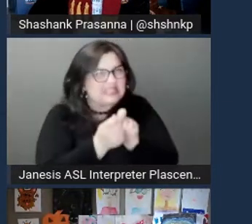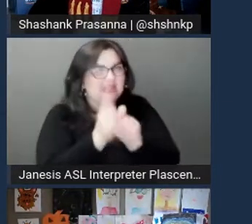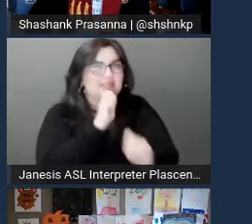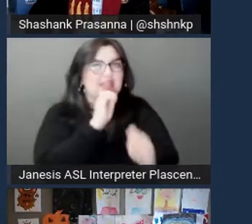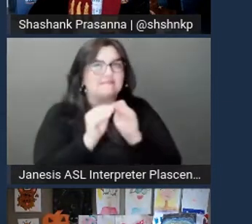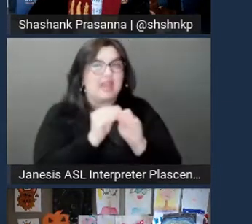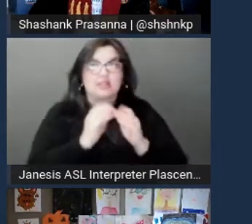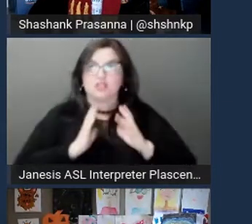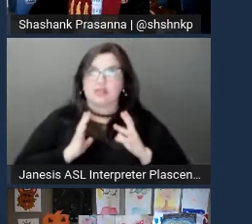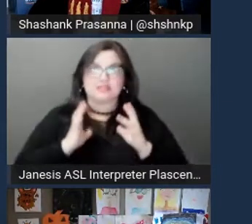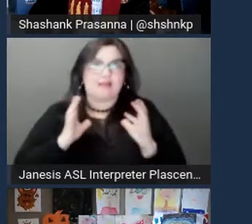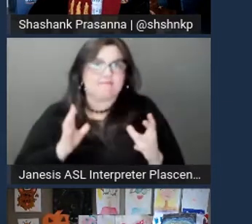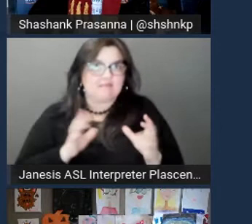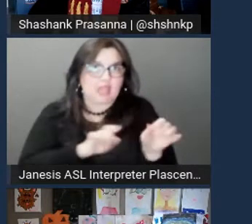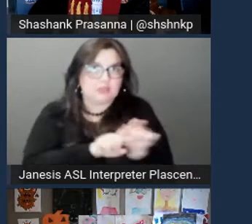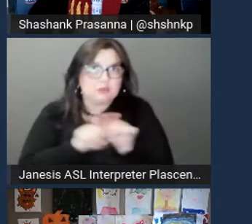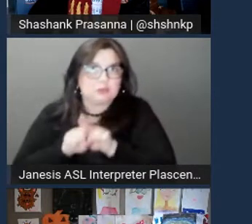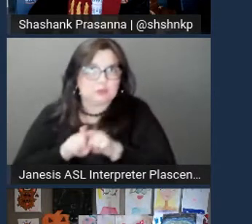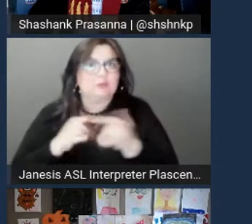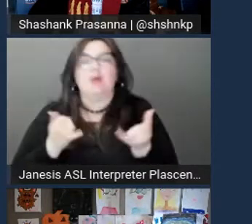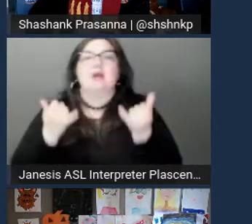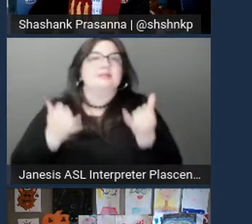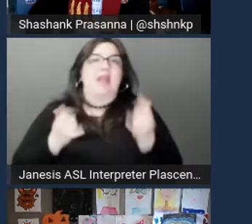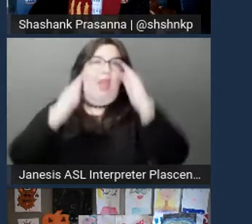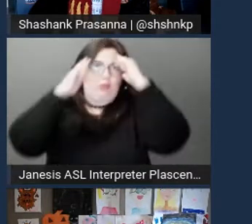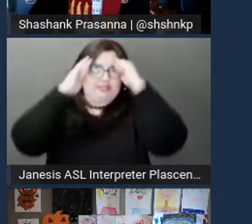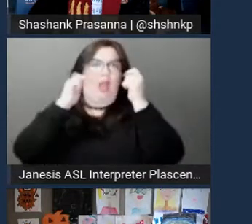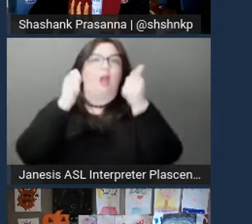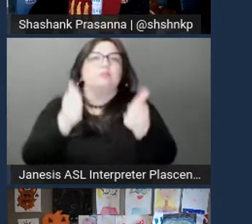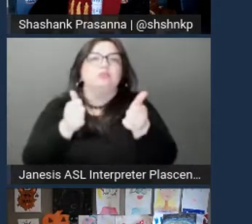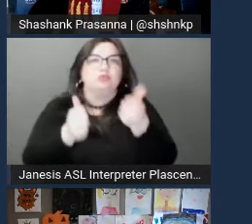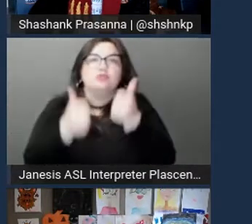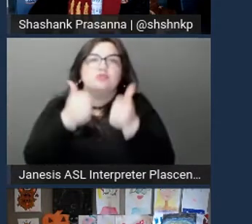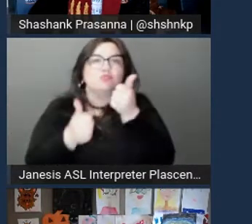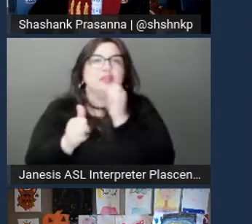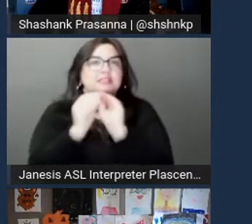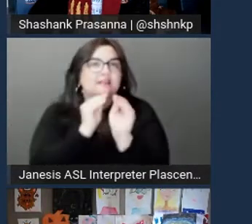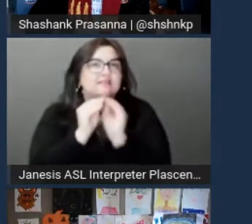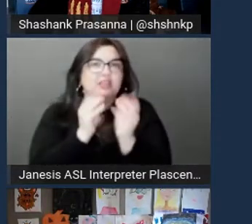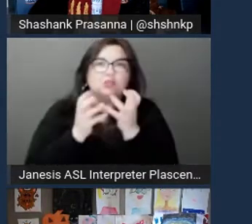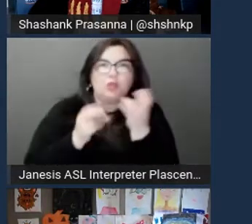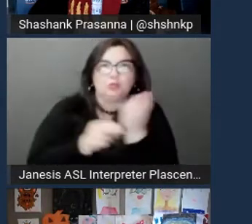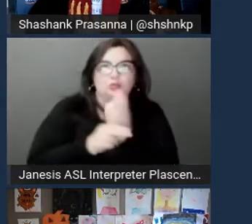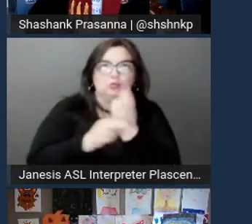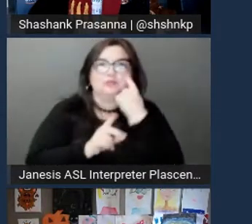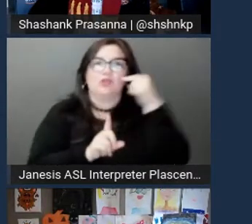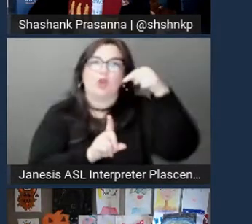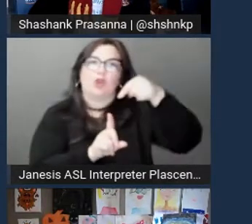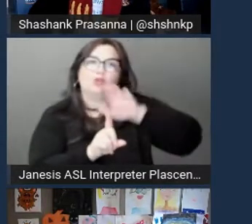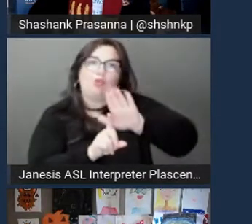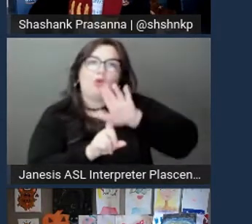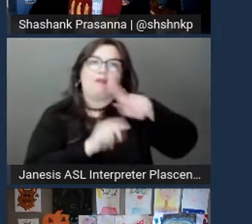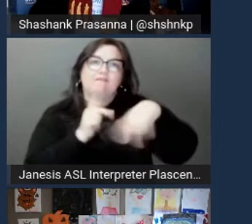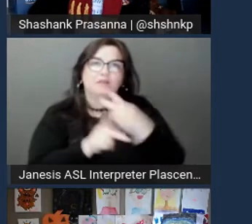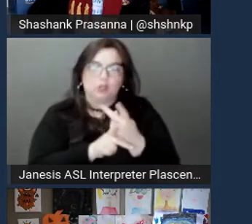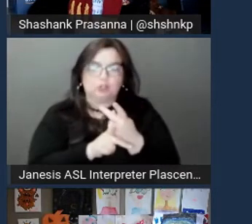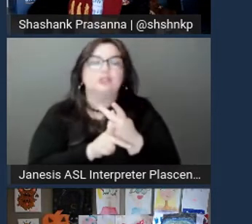So now it's completely up to you which purchase to build into the Custom Engine Version. So before RDS Custom,